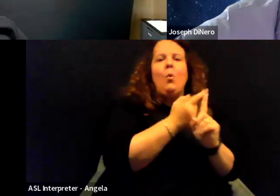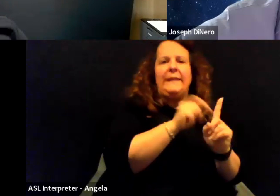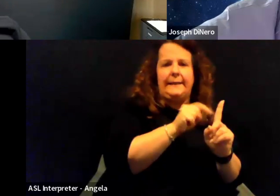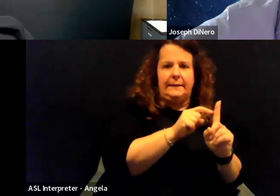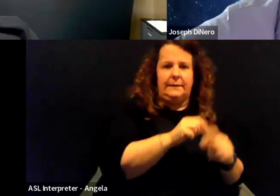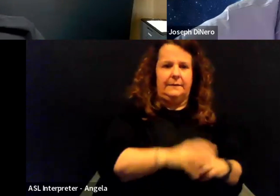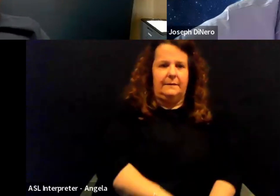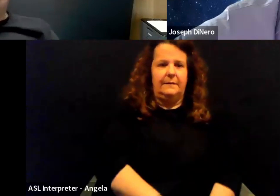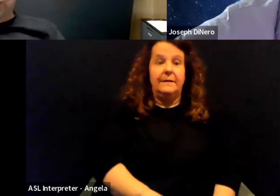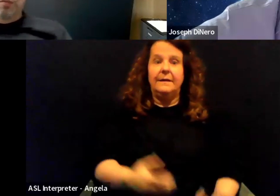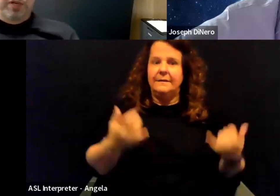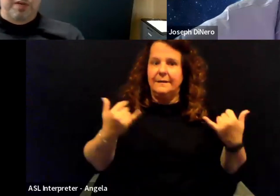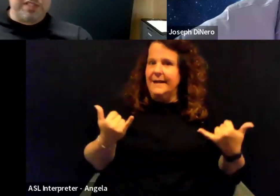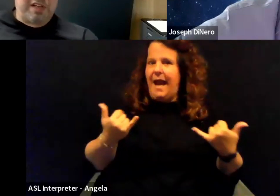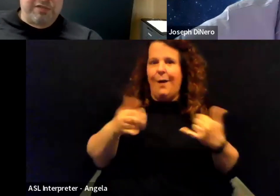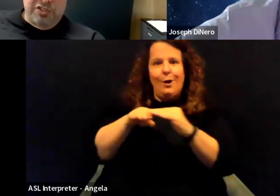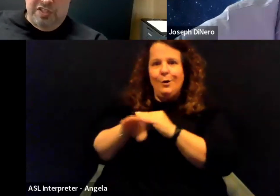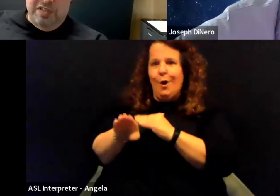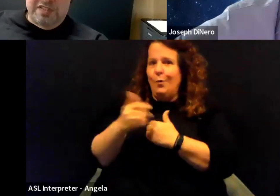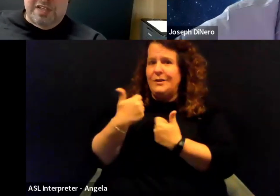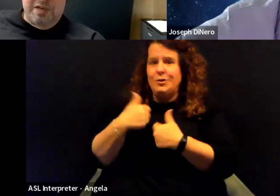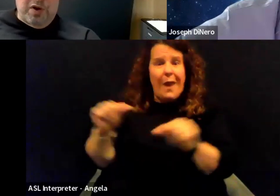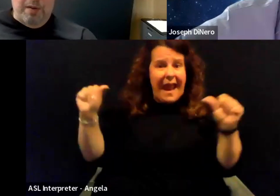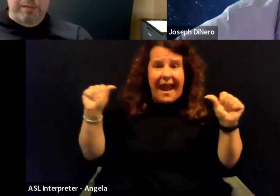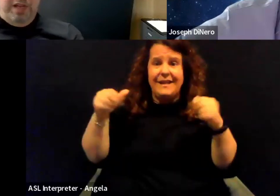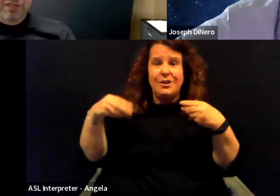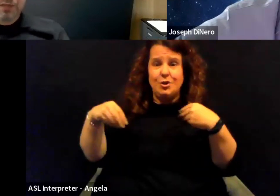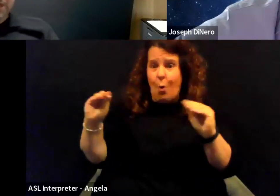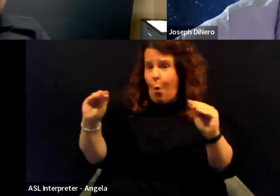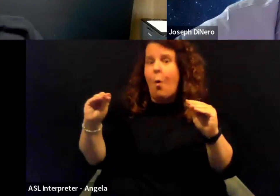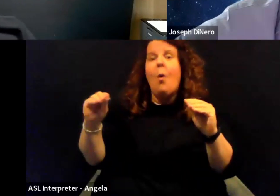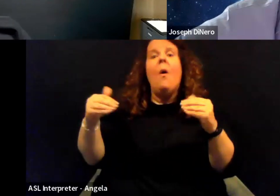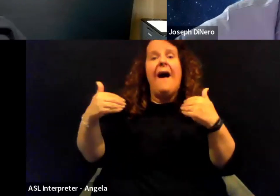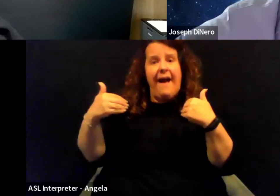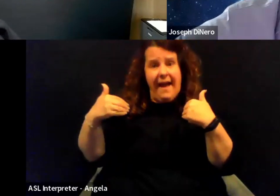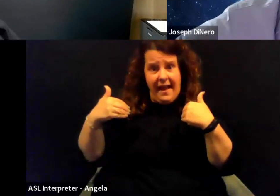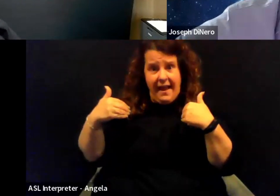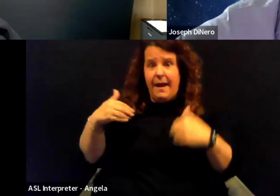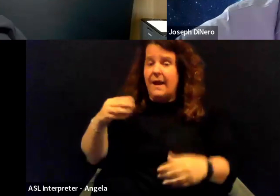up pretty much like I can go and pick up a television and it's going to probably have some accessibility features.